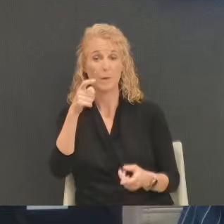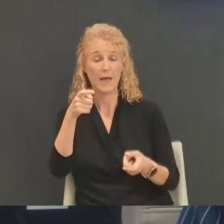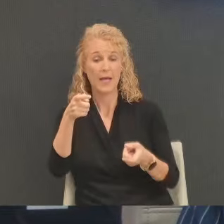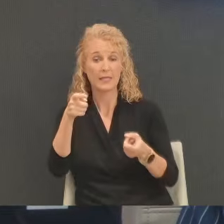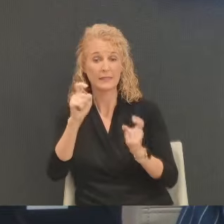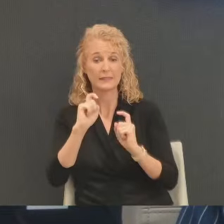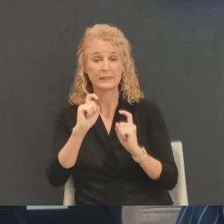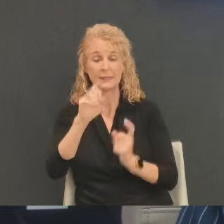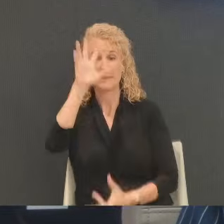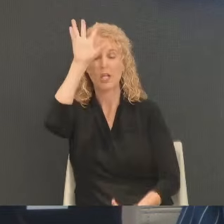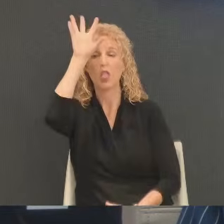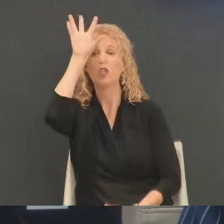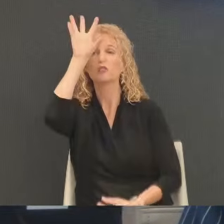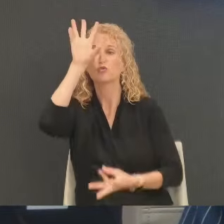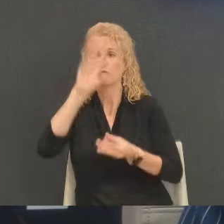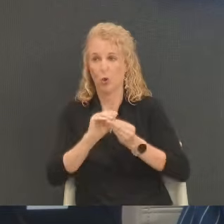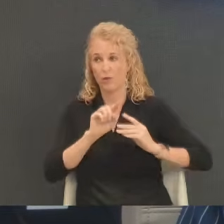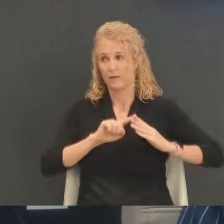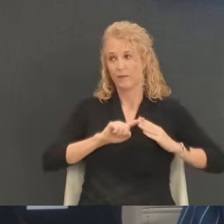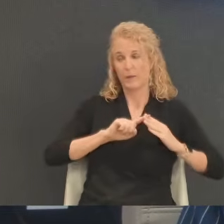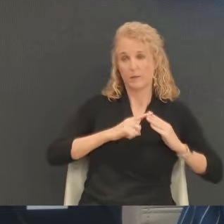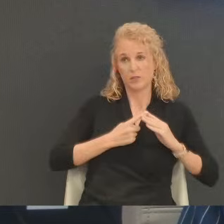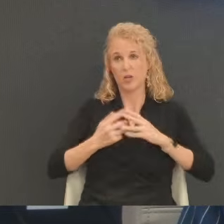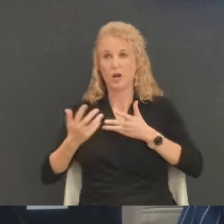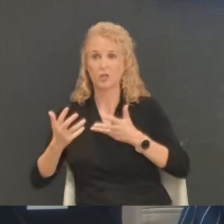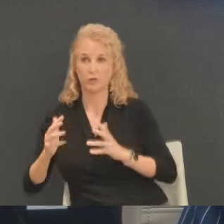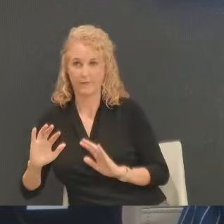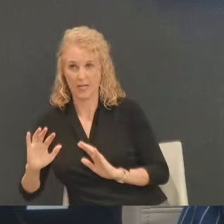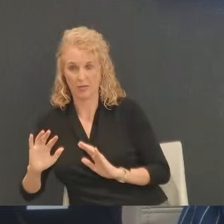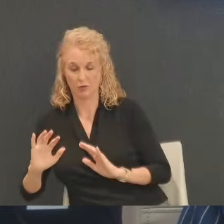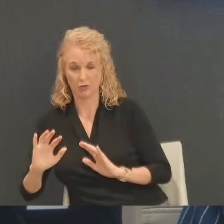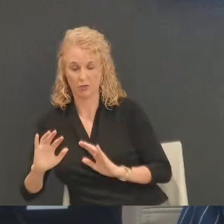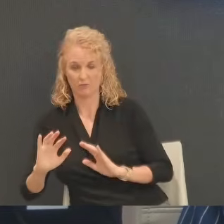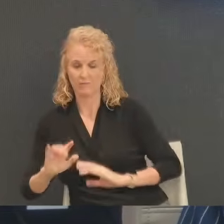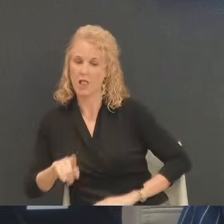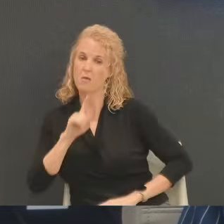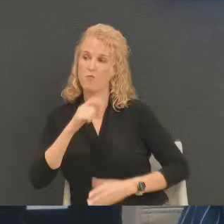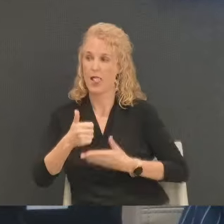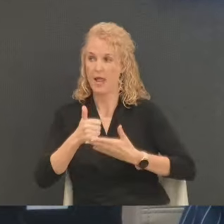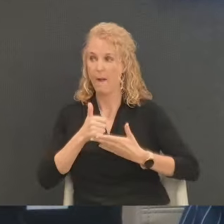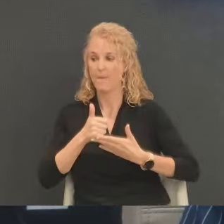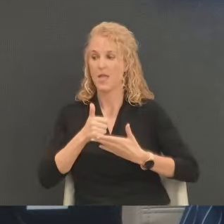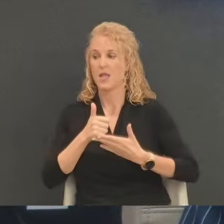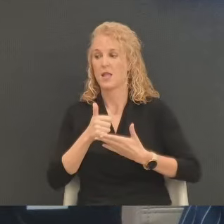know from beginning to end what that would be, that would be helpful. And then on 11,